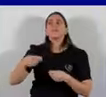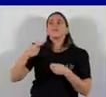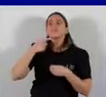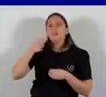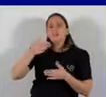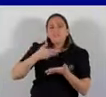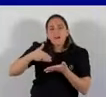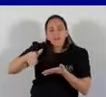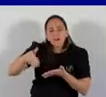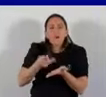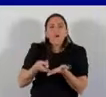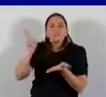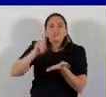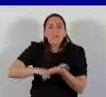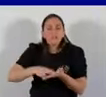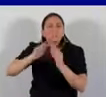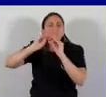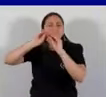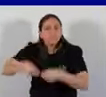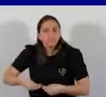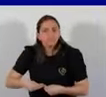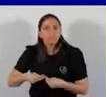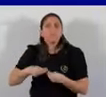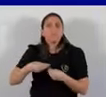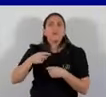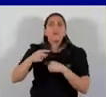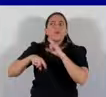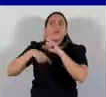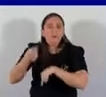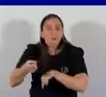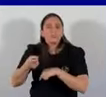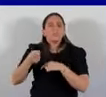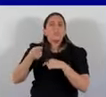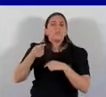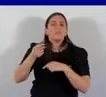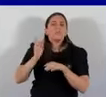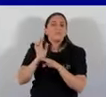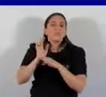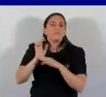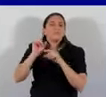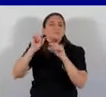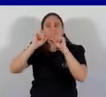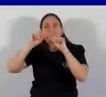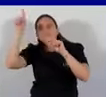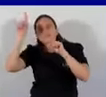But they are going to lower the economy into the Great Depression Then they started with a Great Depression